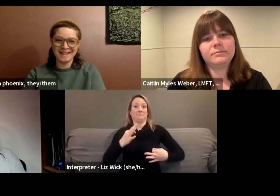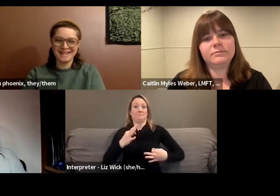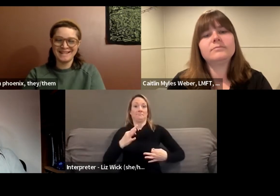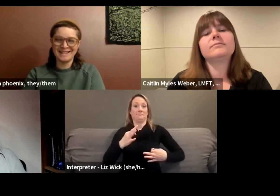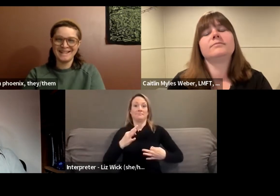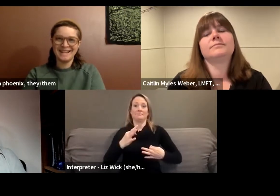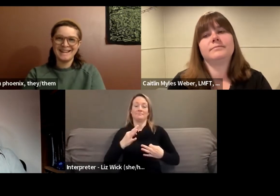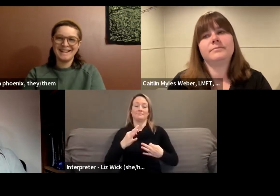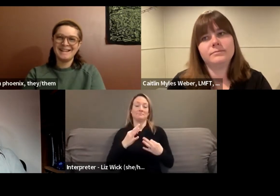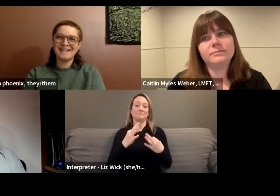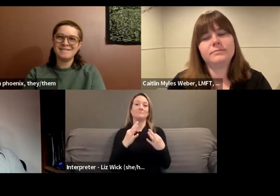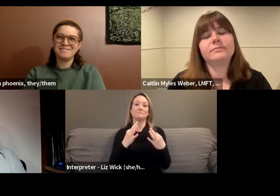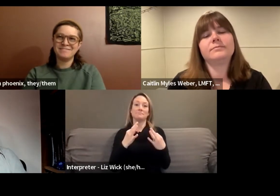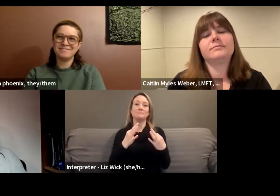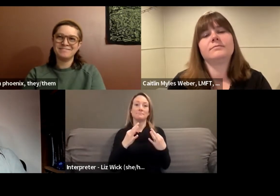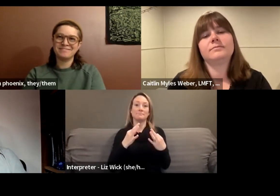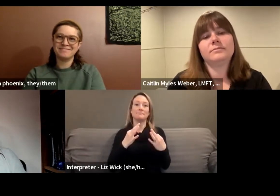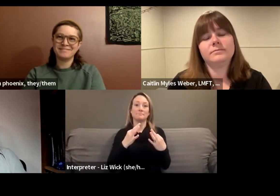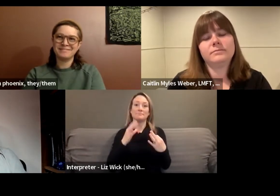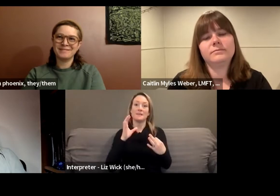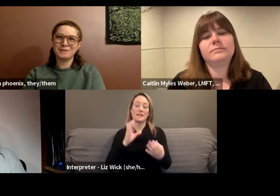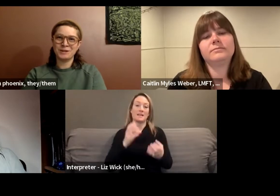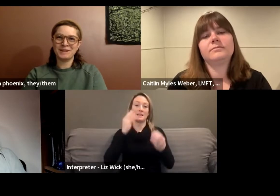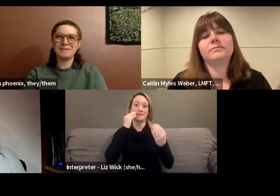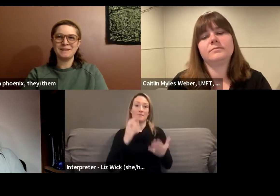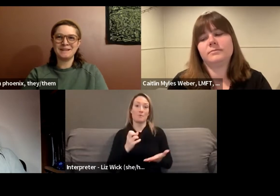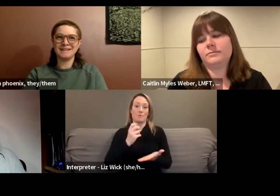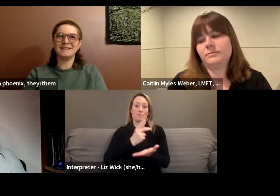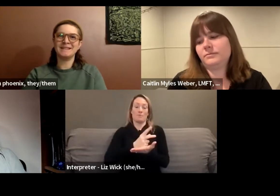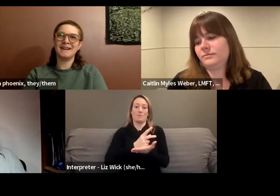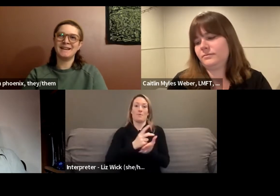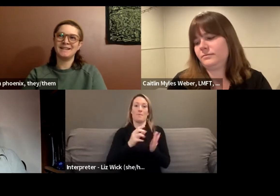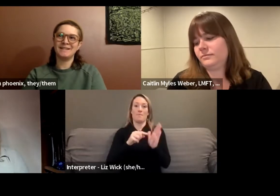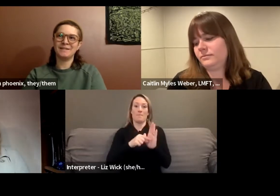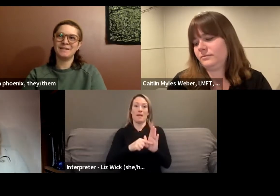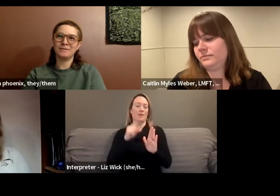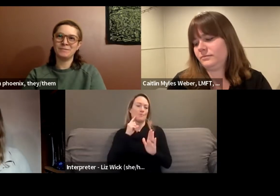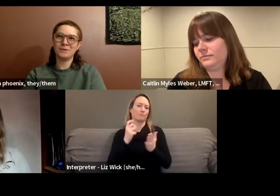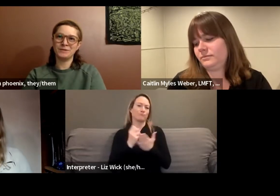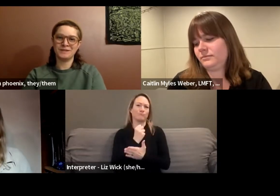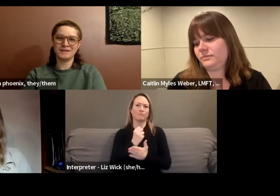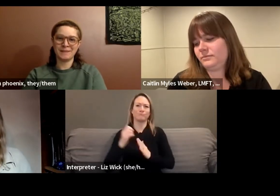And the tricky piece is that, you know, most of the time